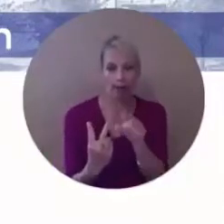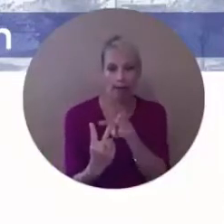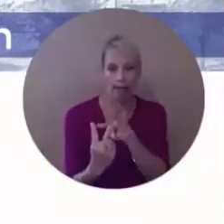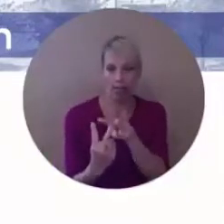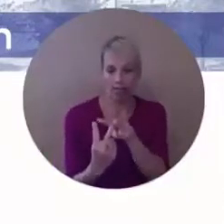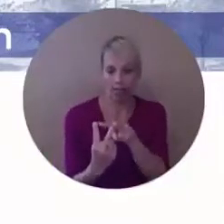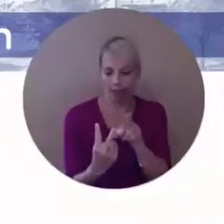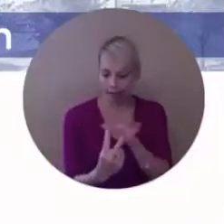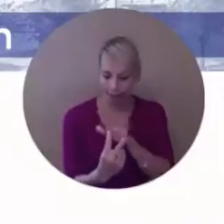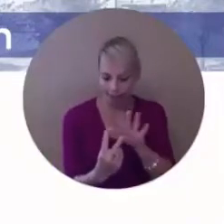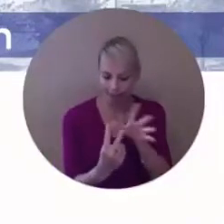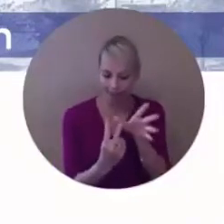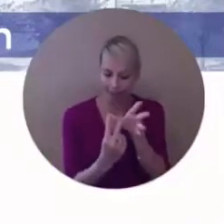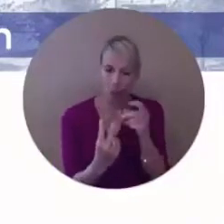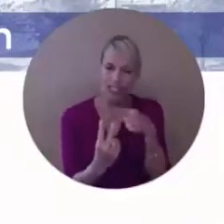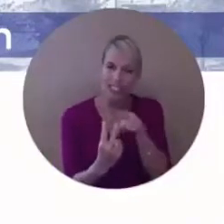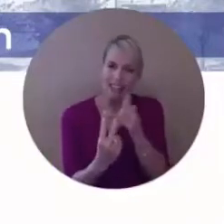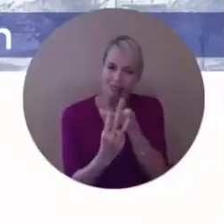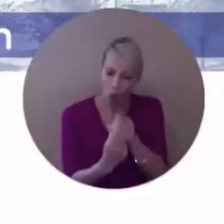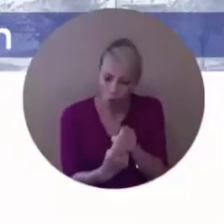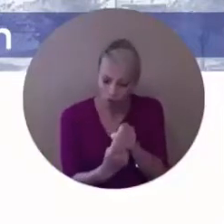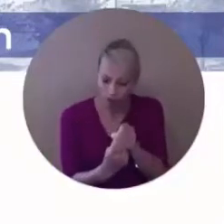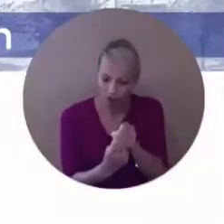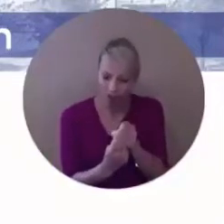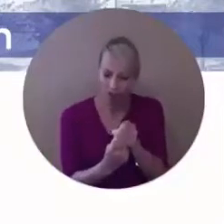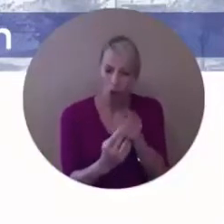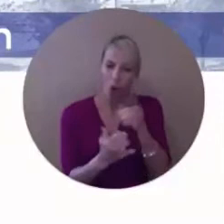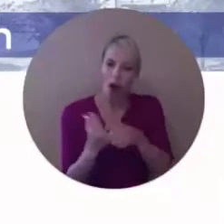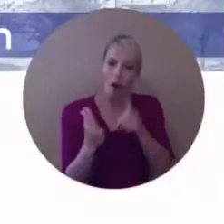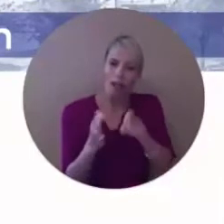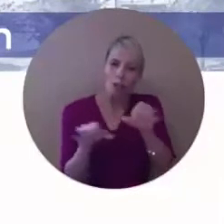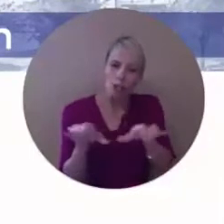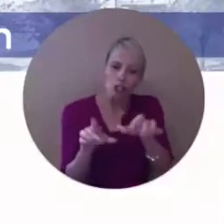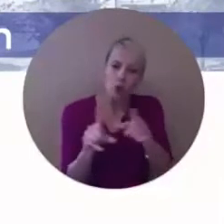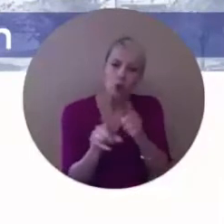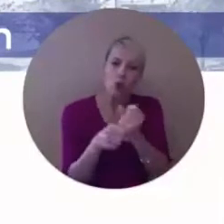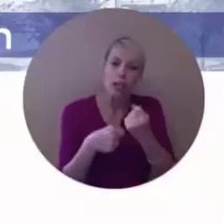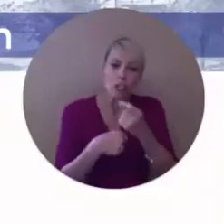or ASL, it is better to look at both because we have